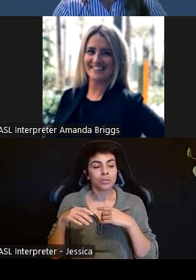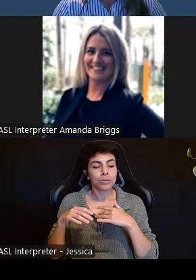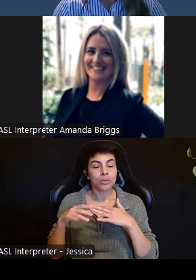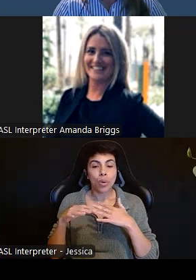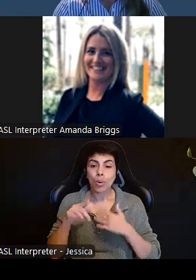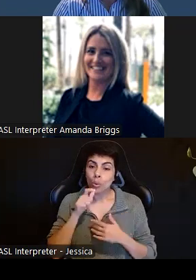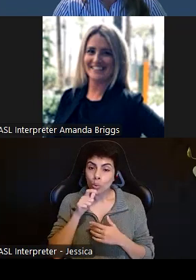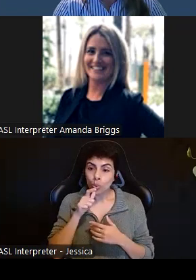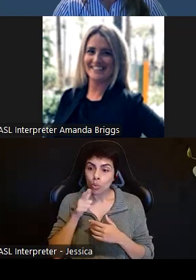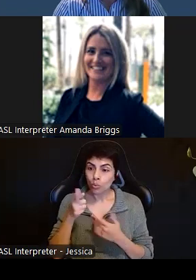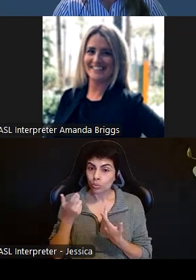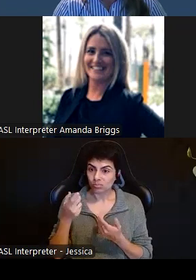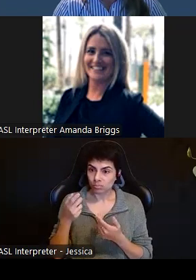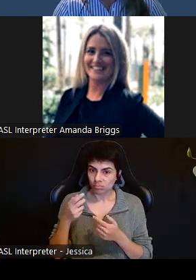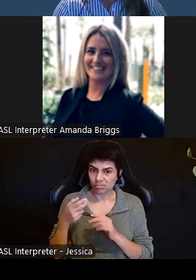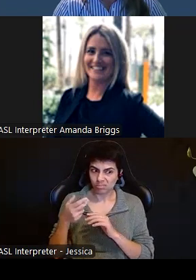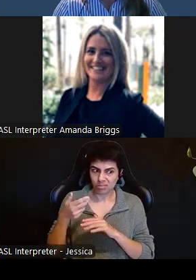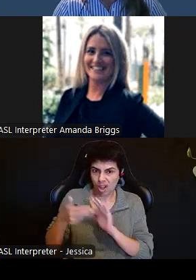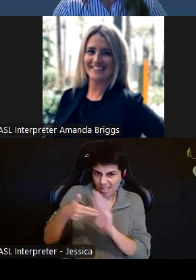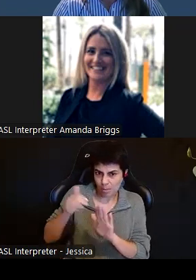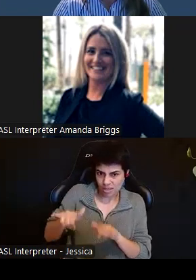UIS, unsatisfactory immigration status.